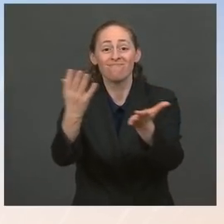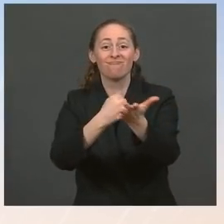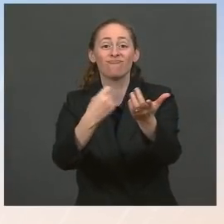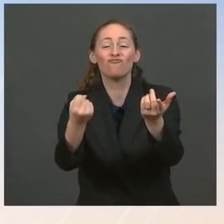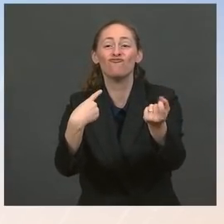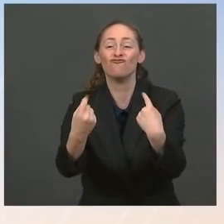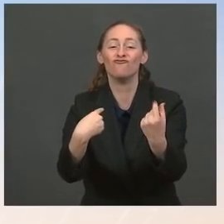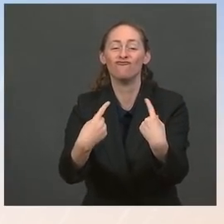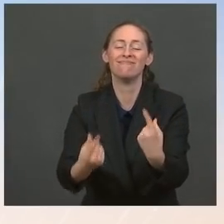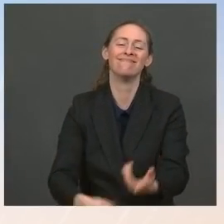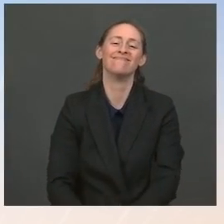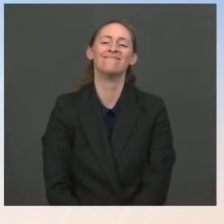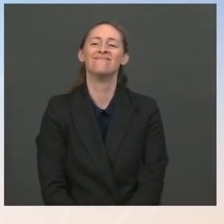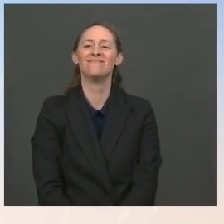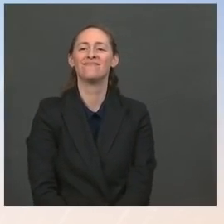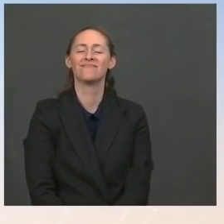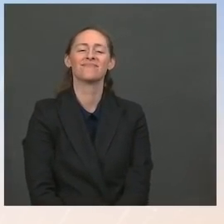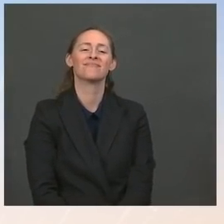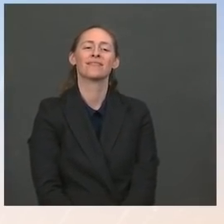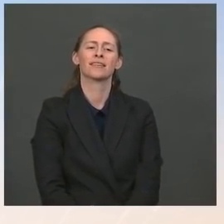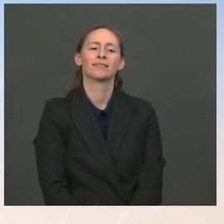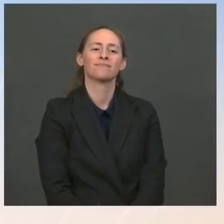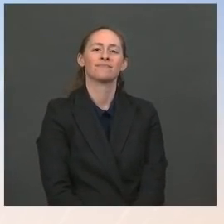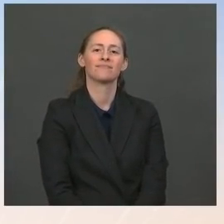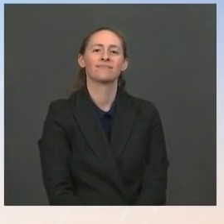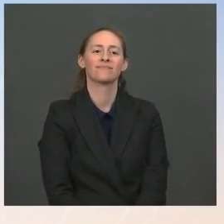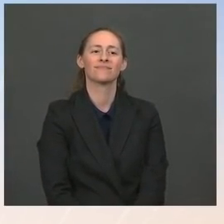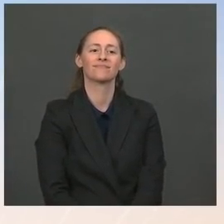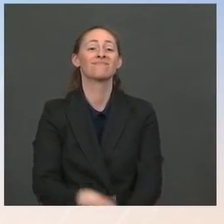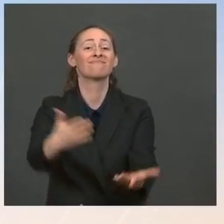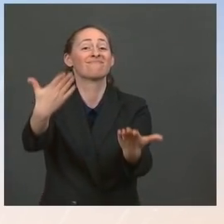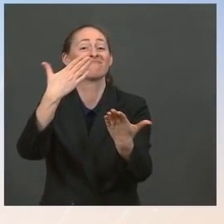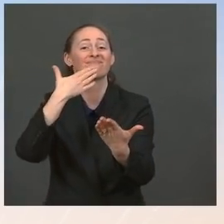The Press: Secretary Buttigieg, thanks for being with us. Congrats on your -- the birth of your children.